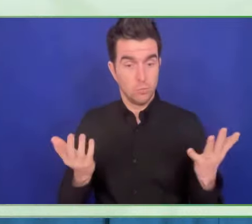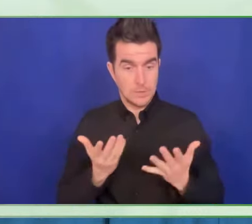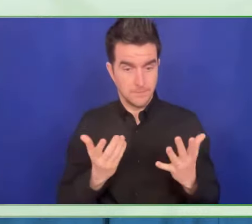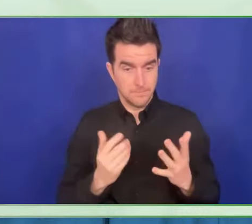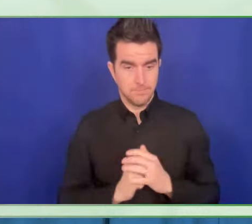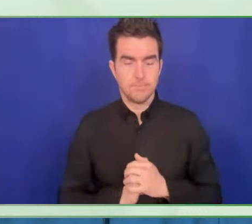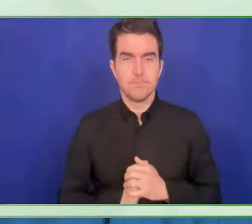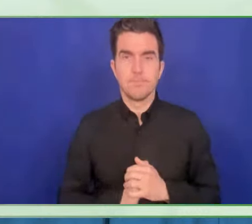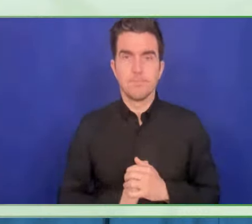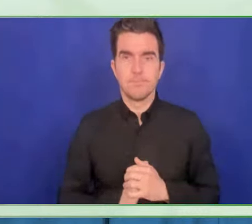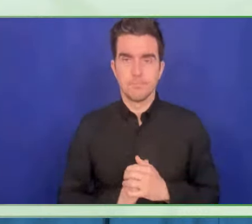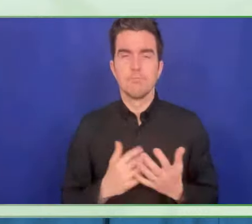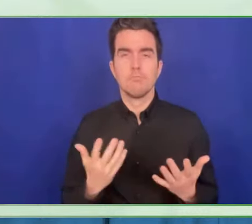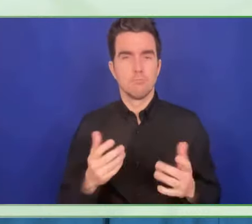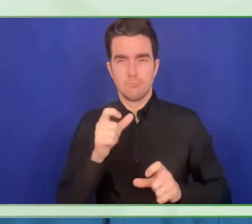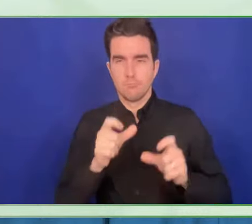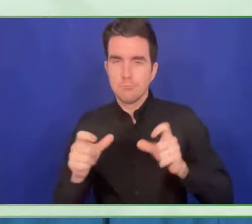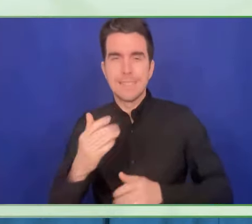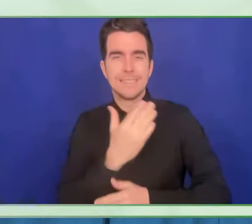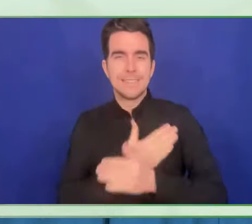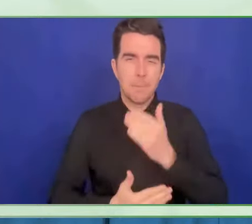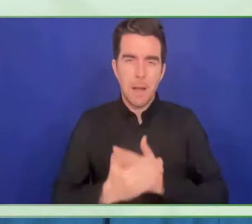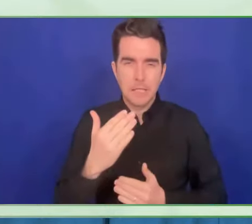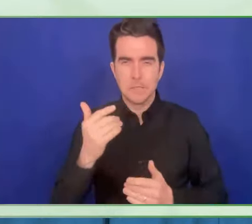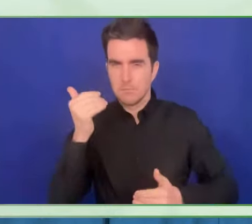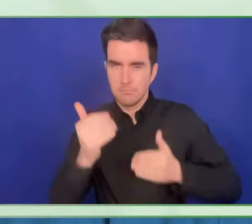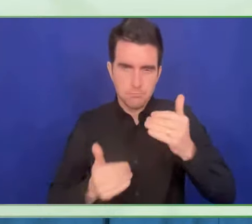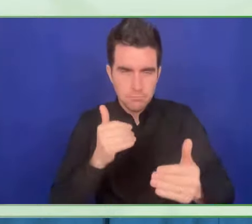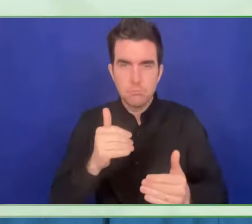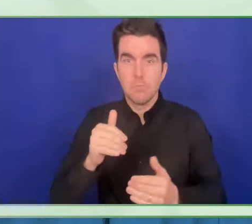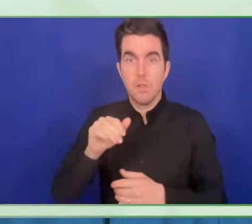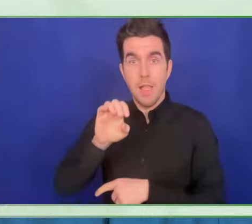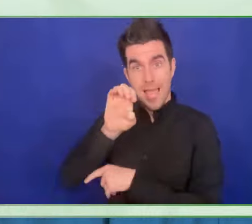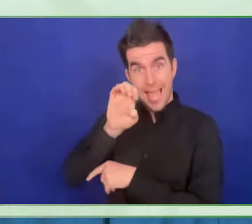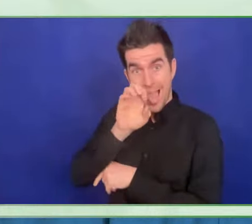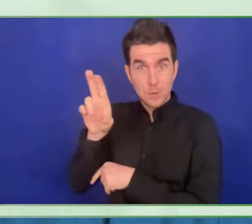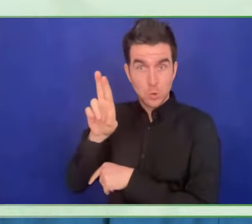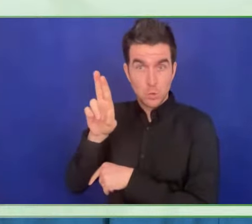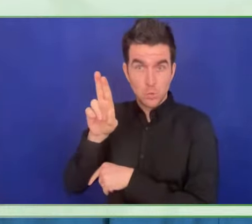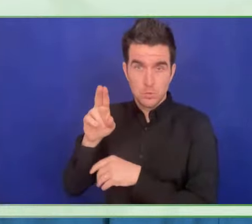many programs that relate to activities, whether it is